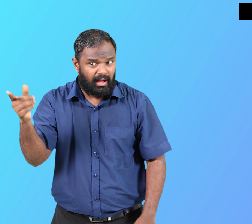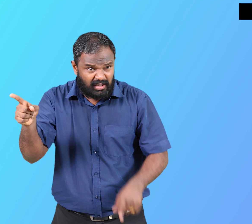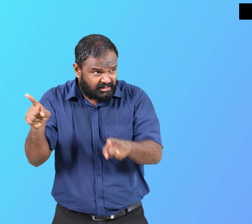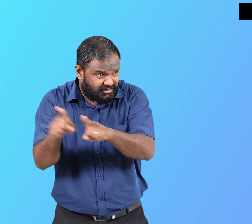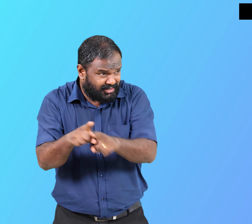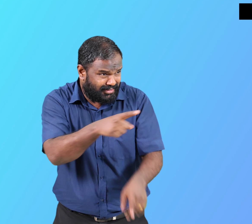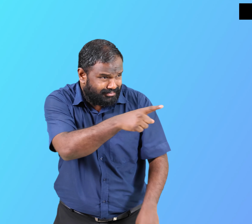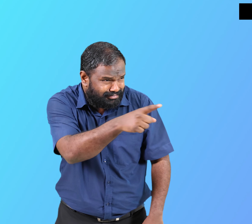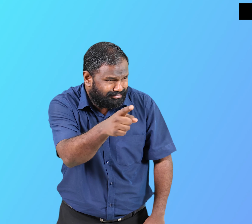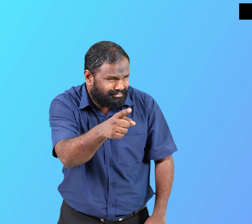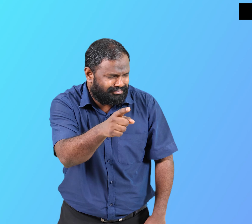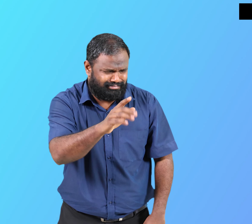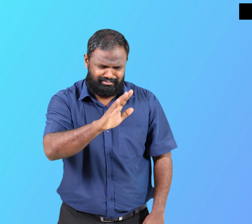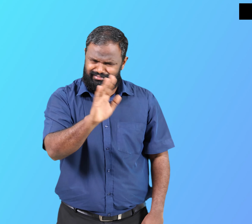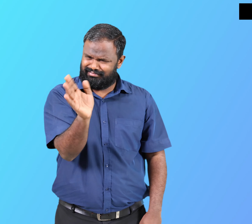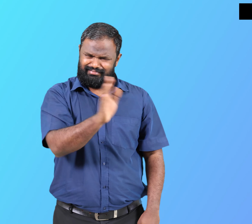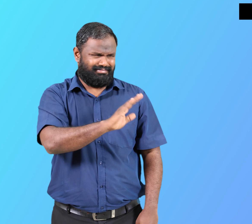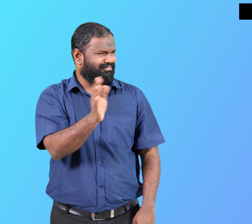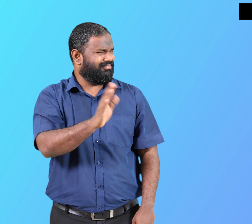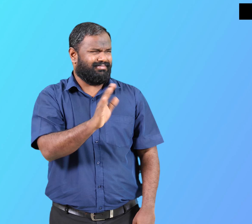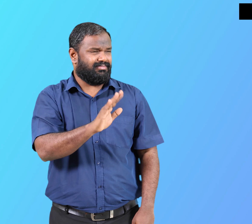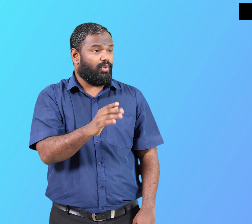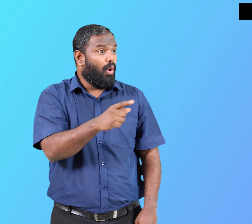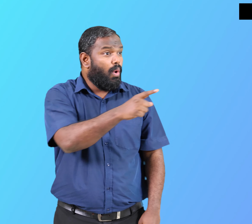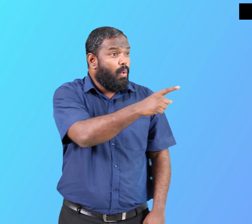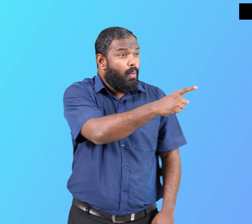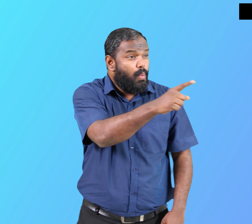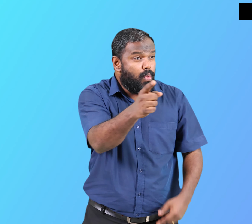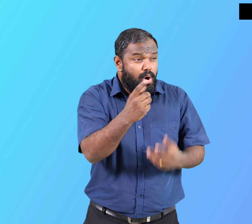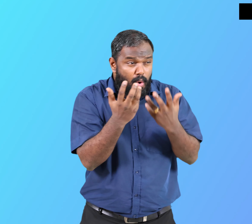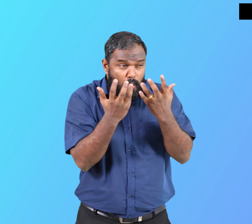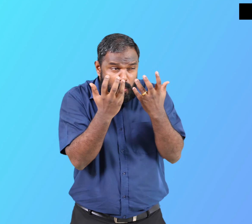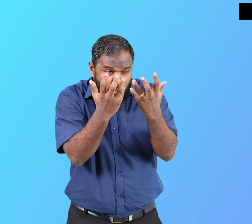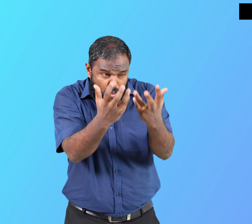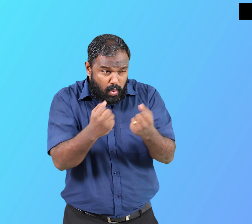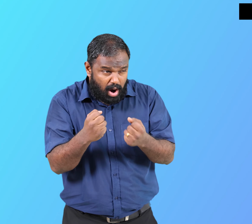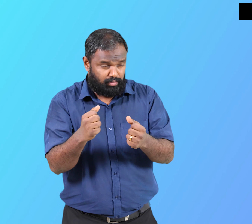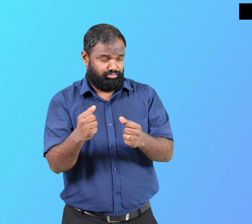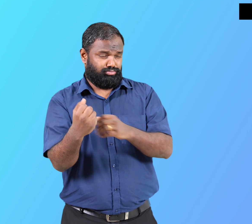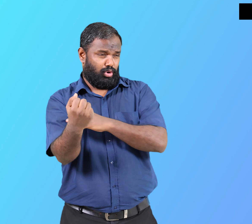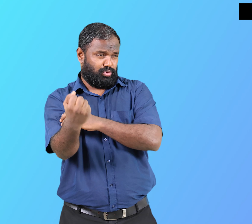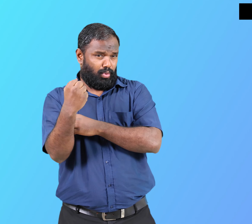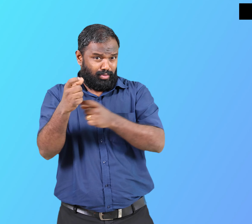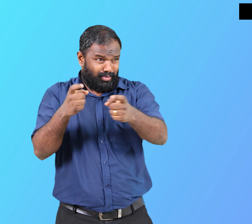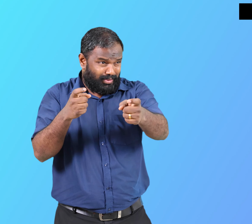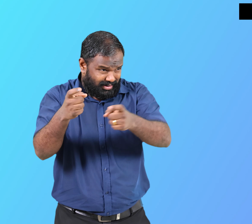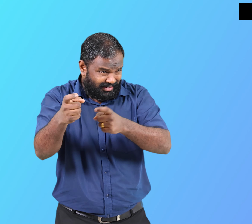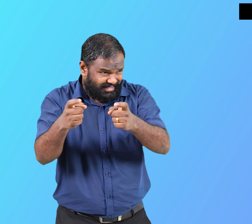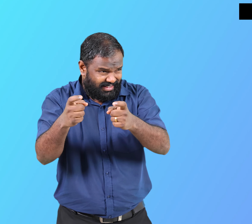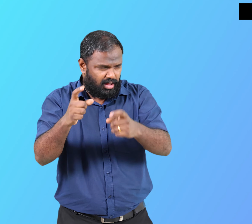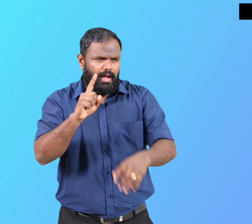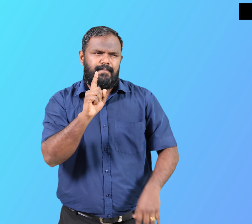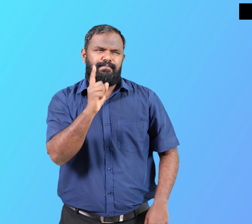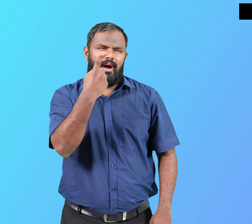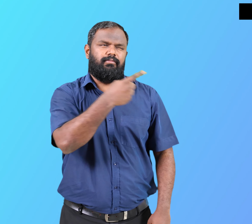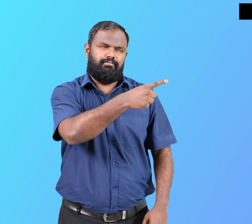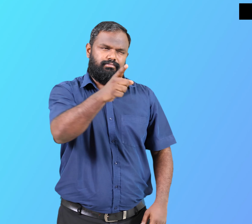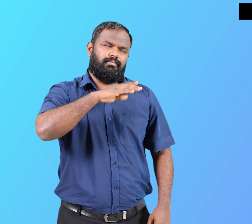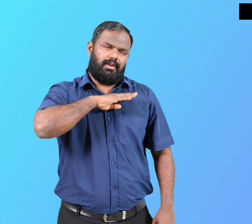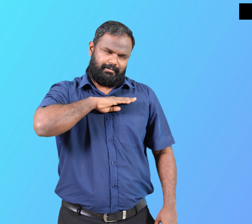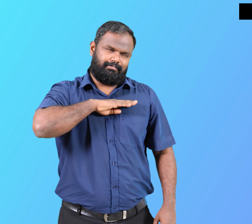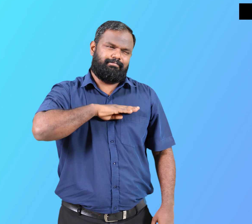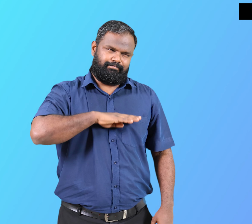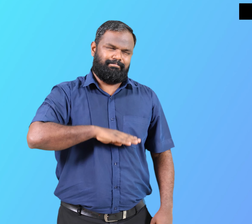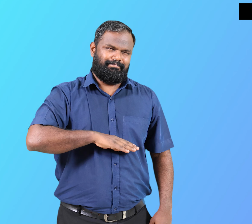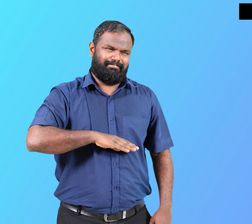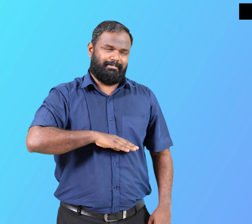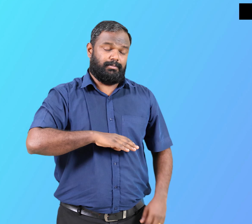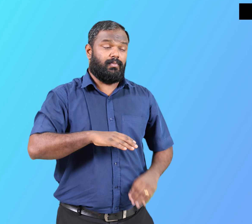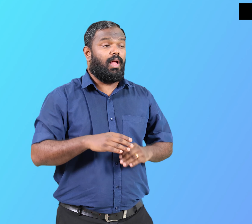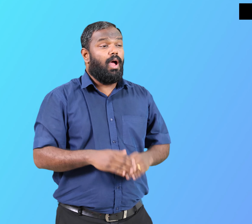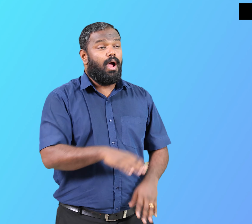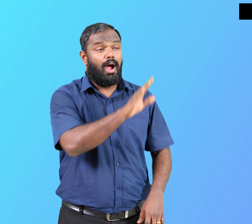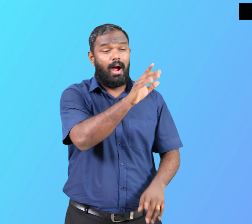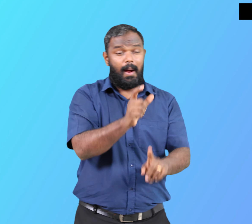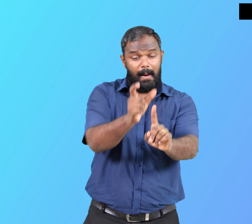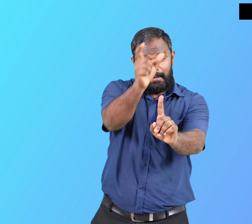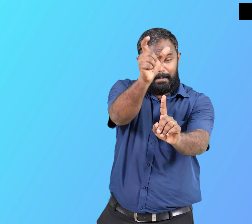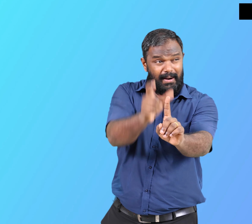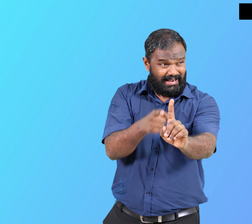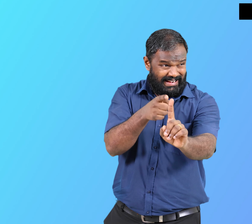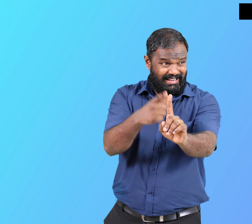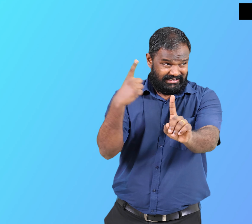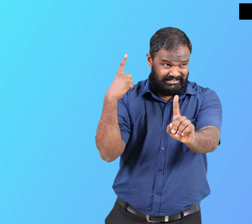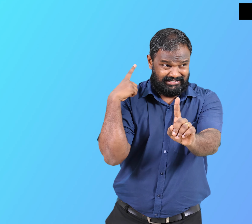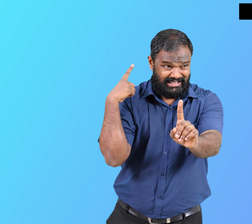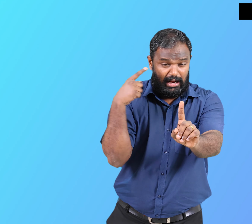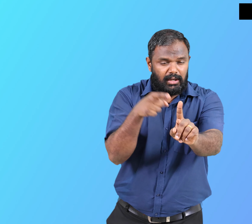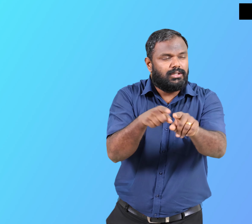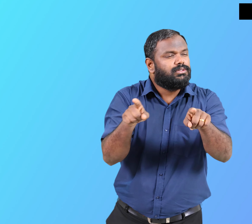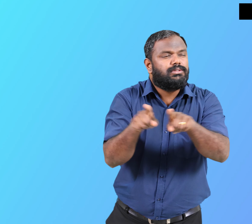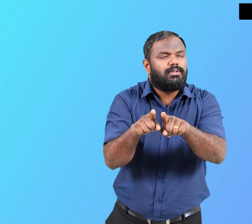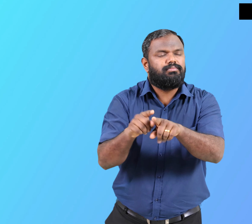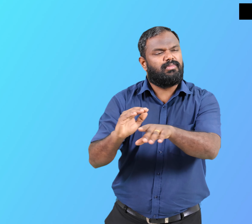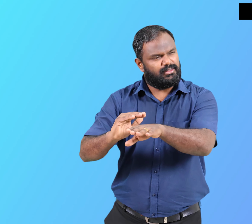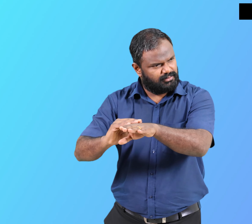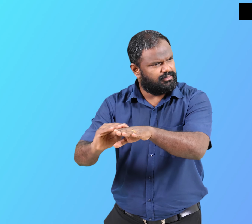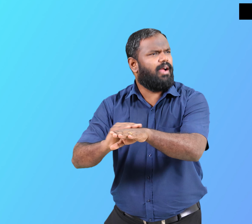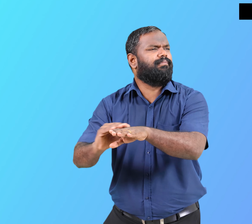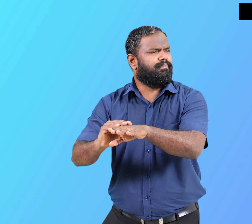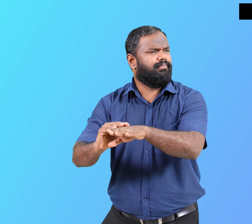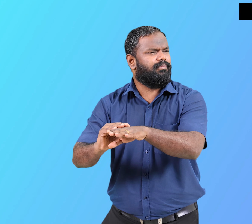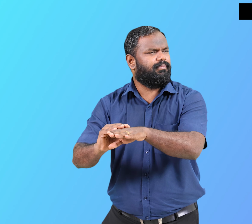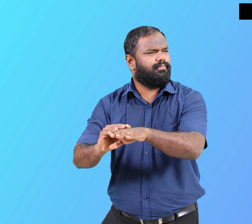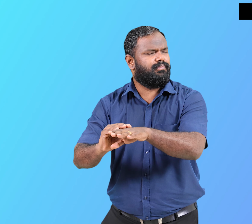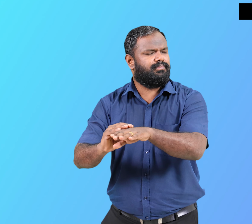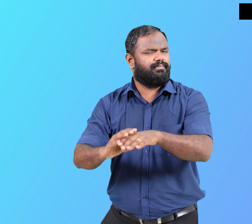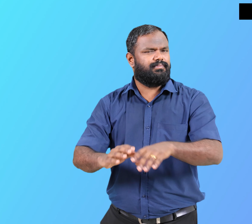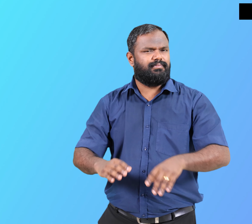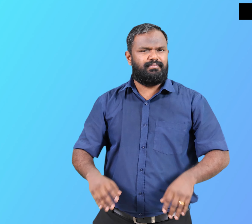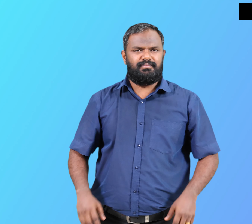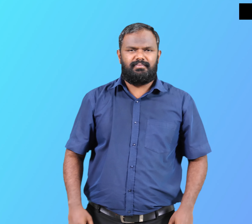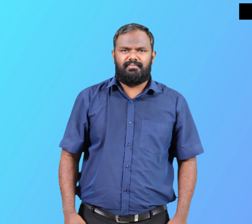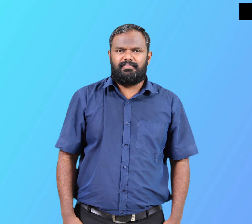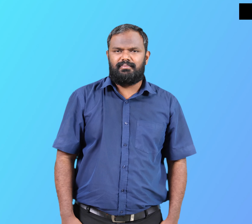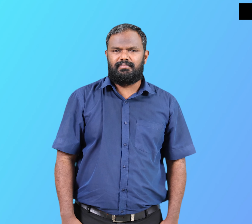But you must not be like that. The one with the most authority among you should act as if he is the least important. The one who leads should be like one who serves.